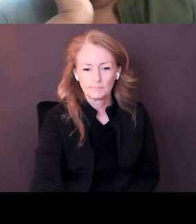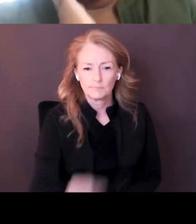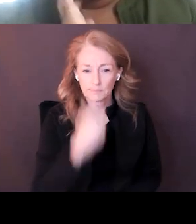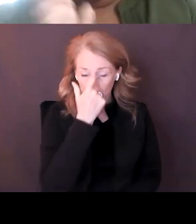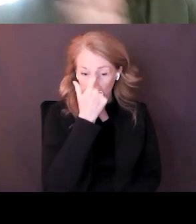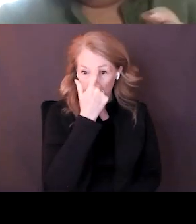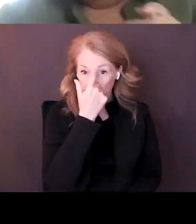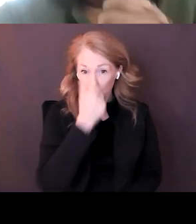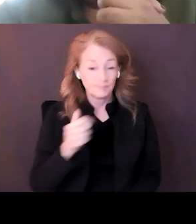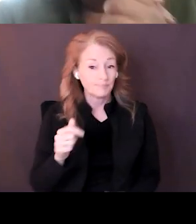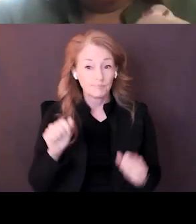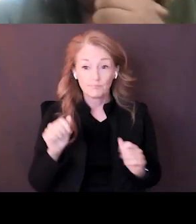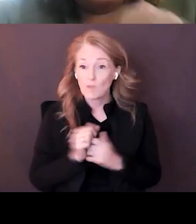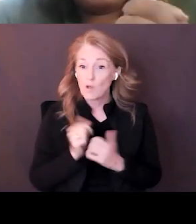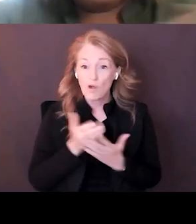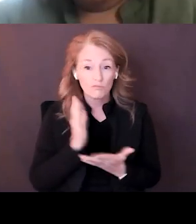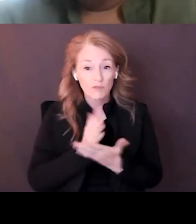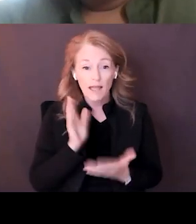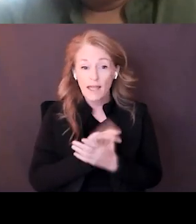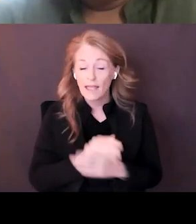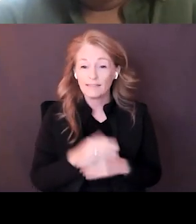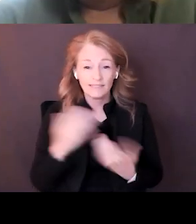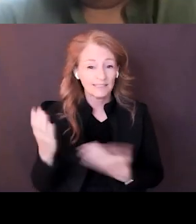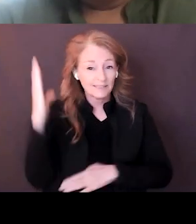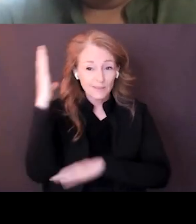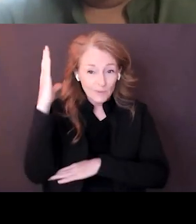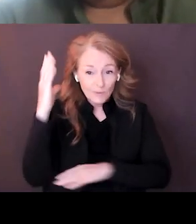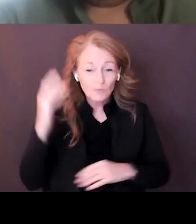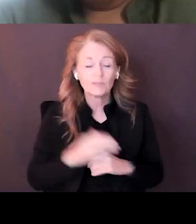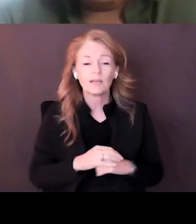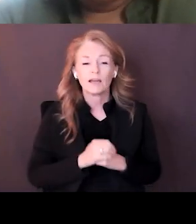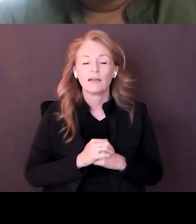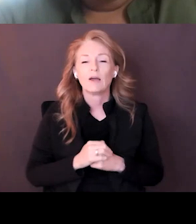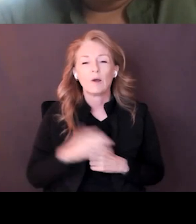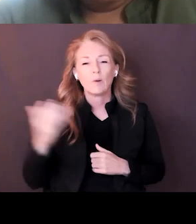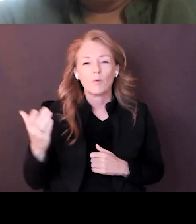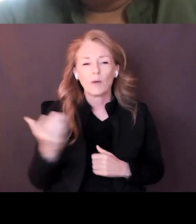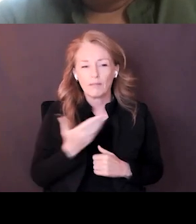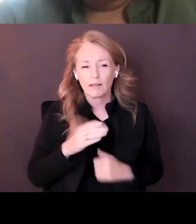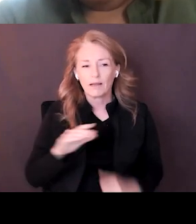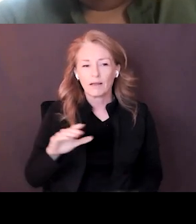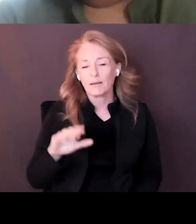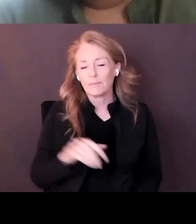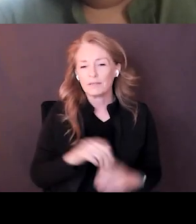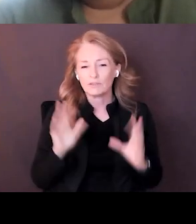ALL RIGHT. IT IS OFFICIALLY 12 NOON. WELCOME TO EPISODE 146.